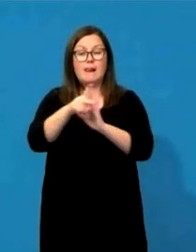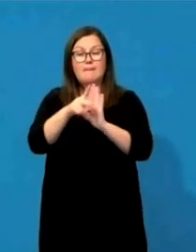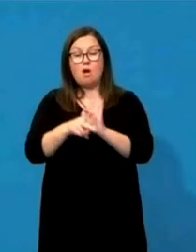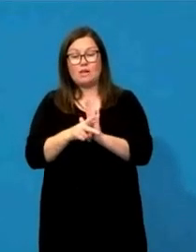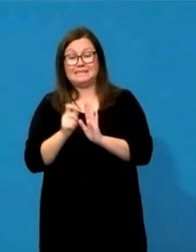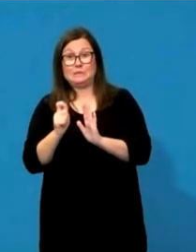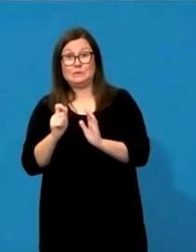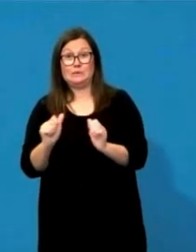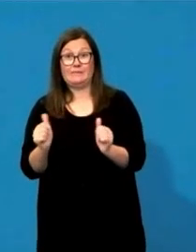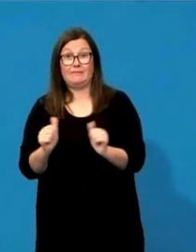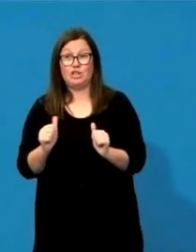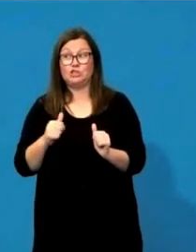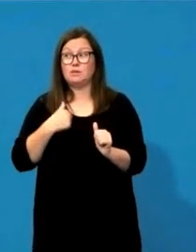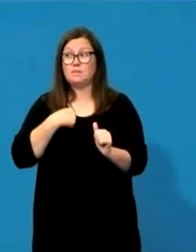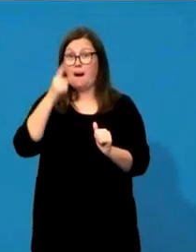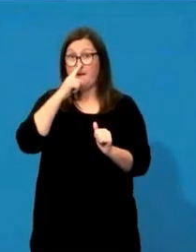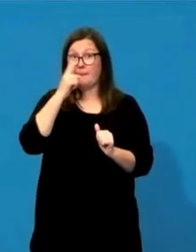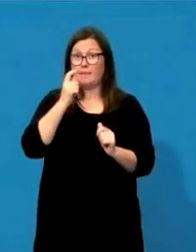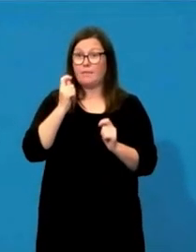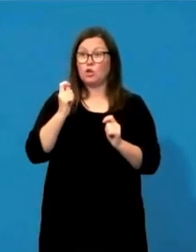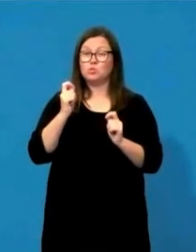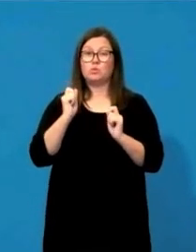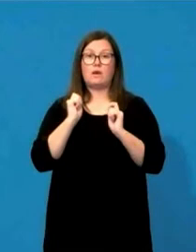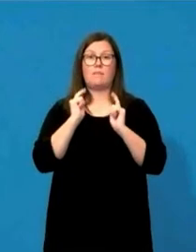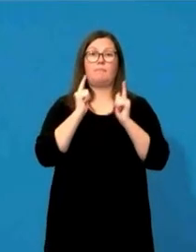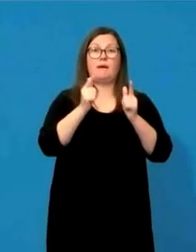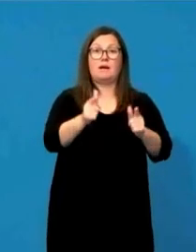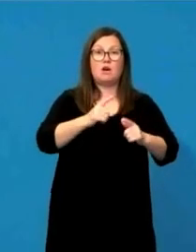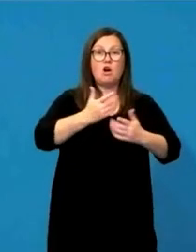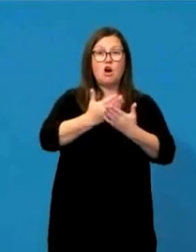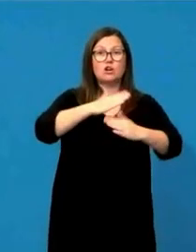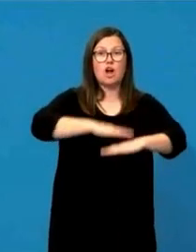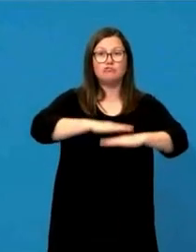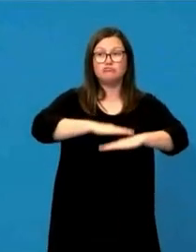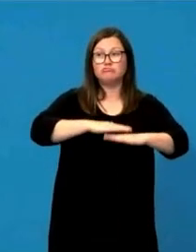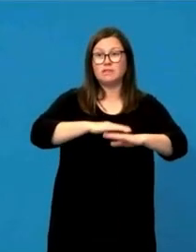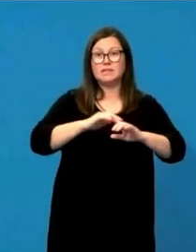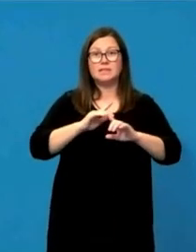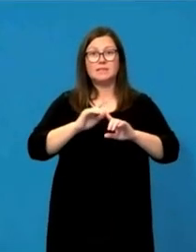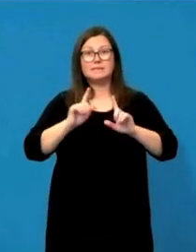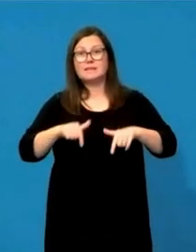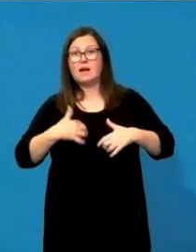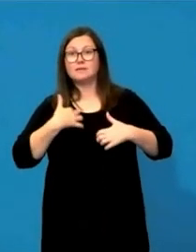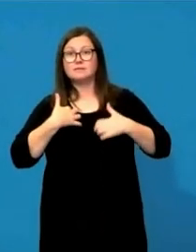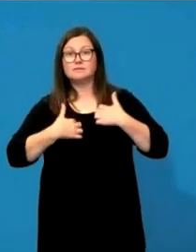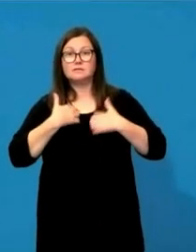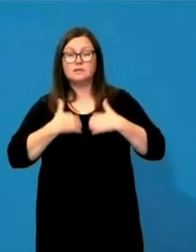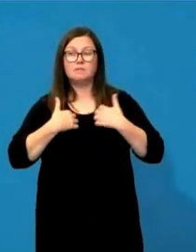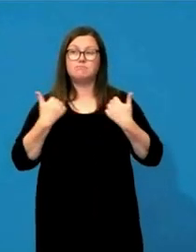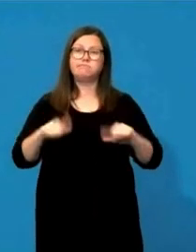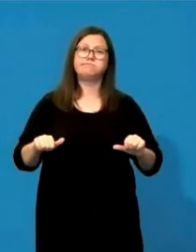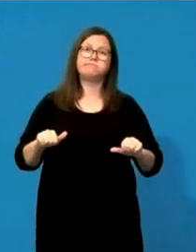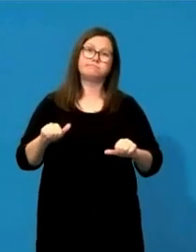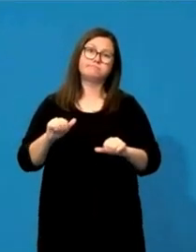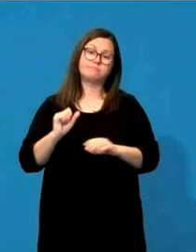Country and start to be excited about living on their traditional lands, which here in the